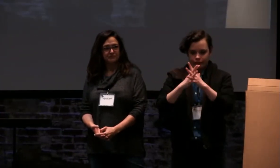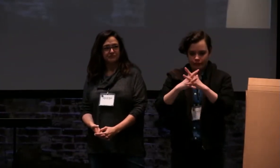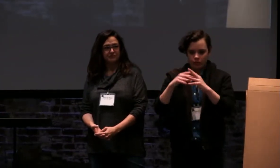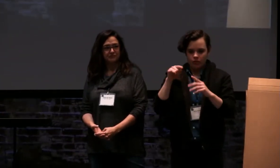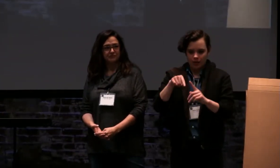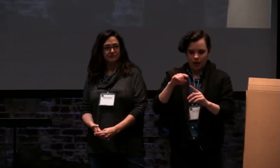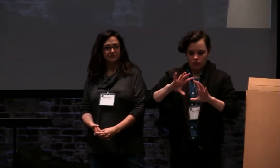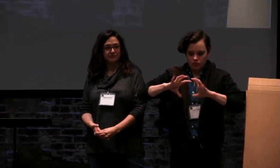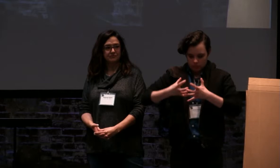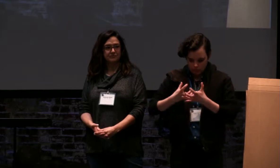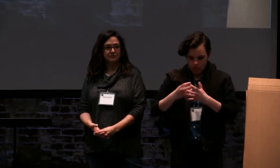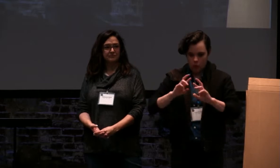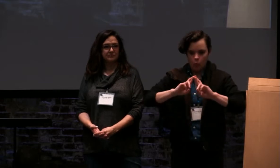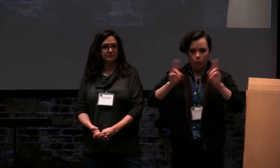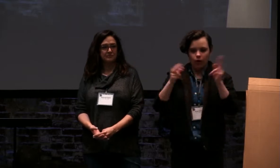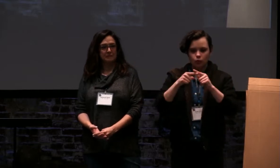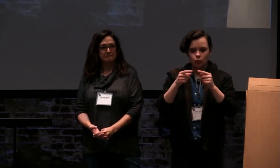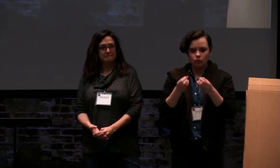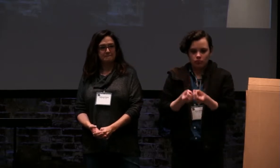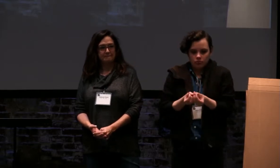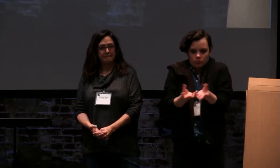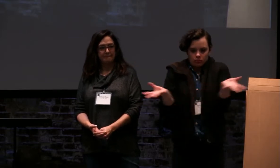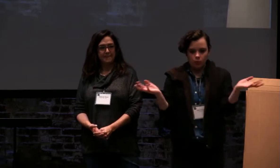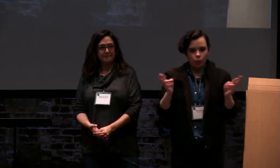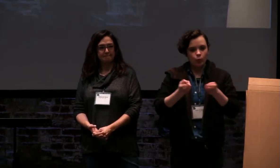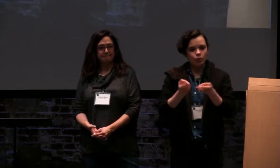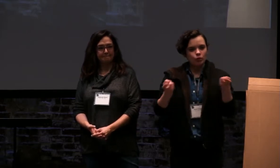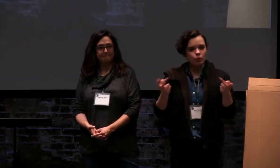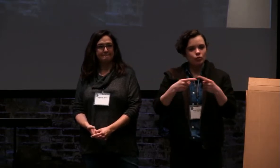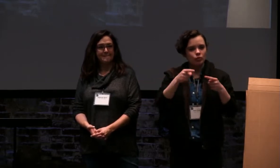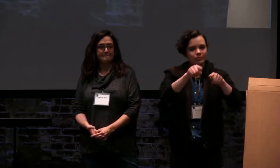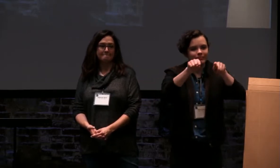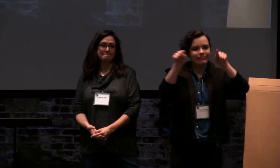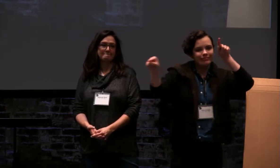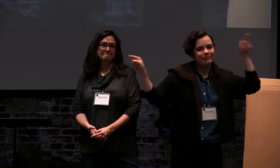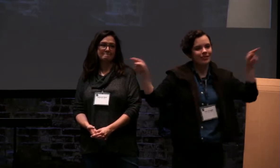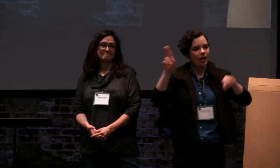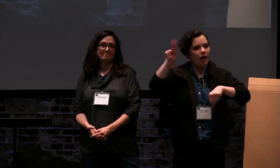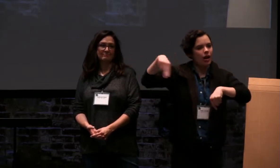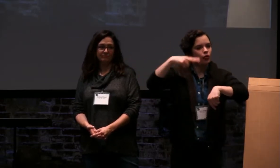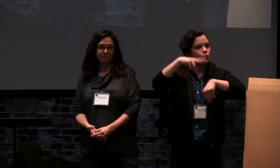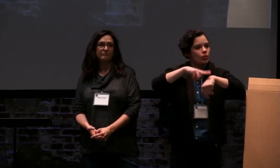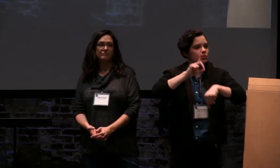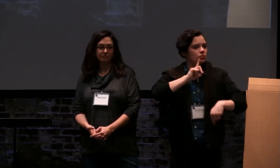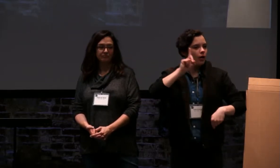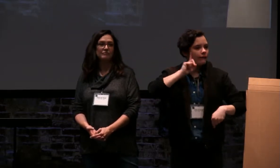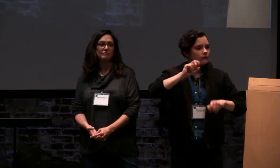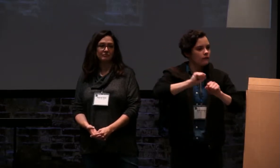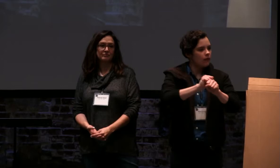We are to get to a point where we actually create a structure to provide and disseminate resources nationally